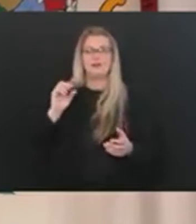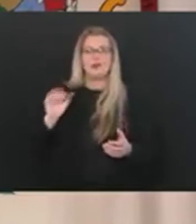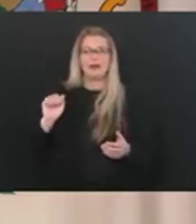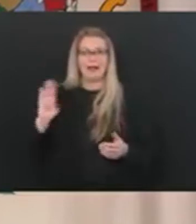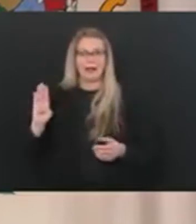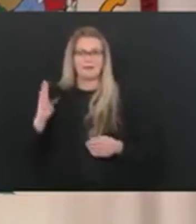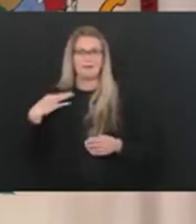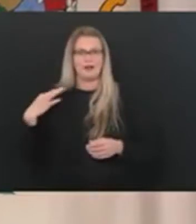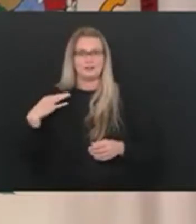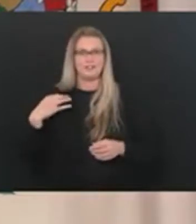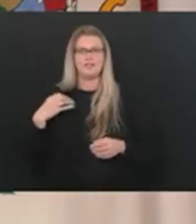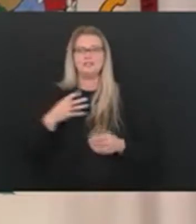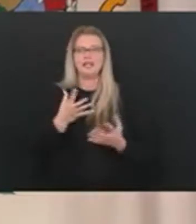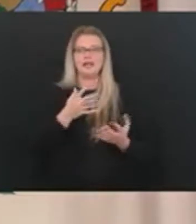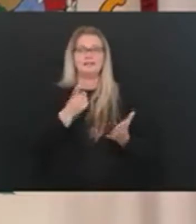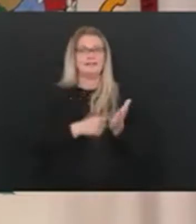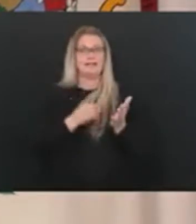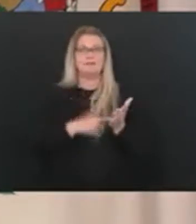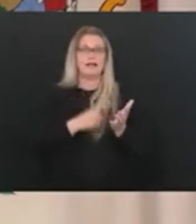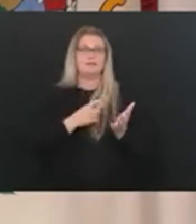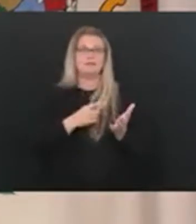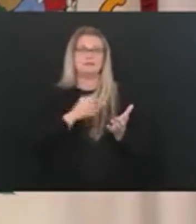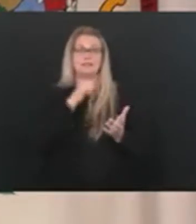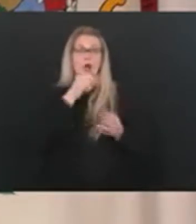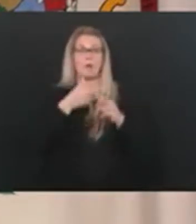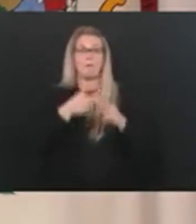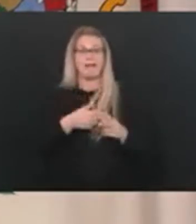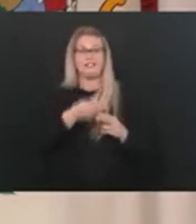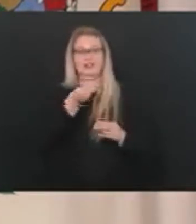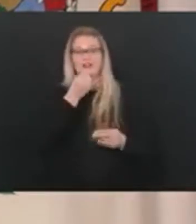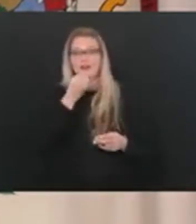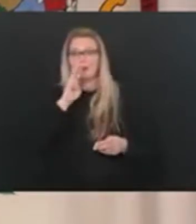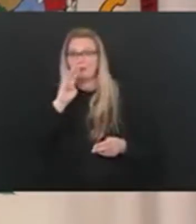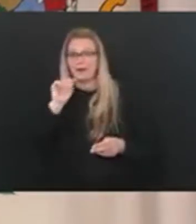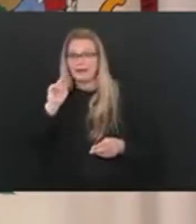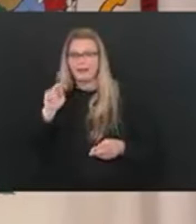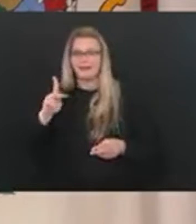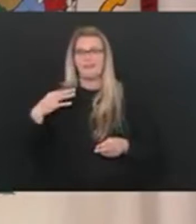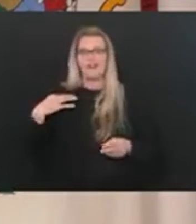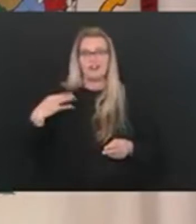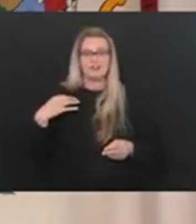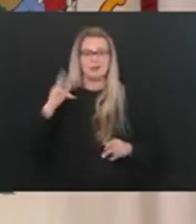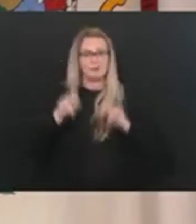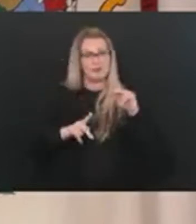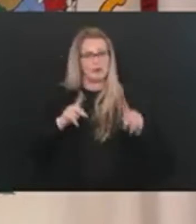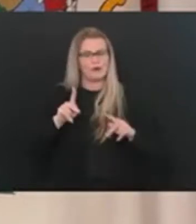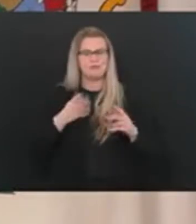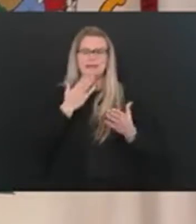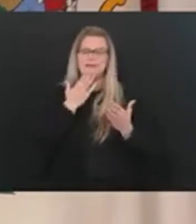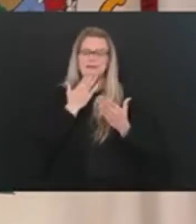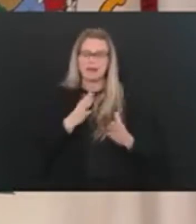THE NATIONAL GUARD. SOMETIMES WE LEAVE OUT VOAD AND